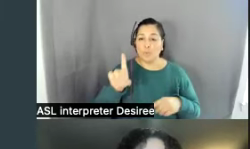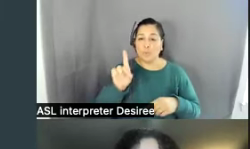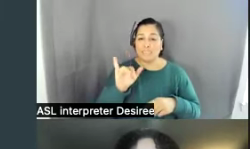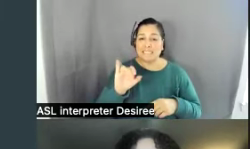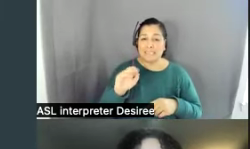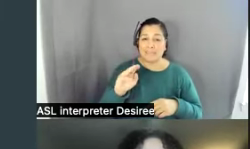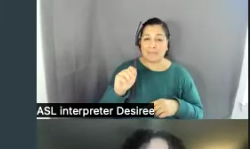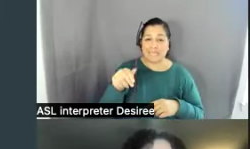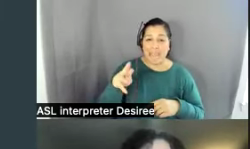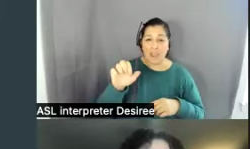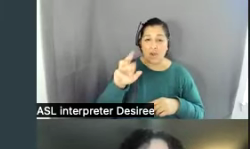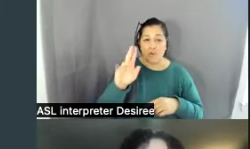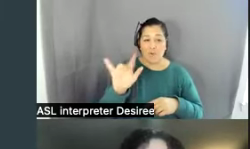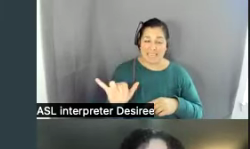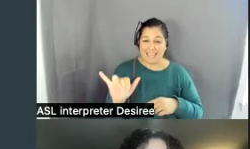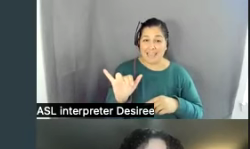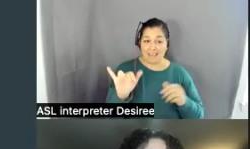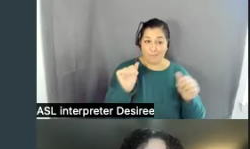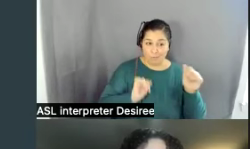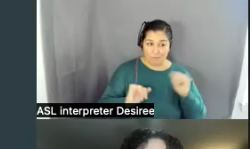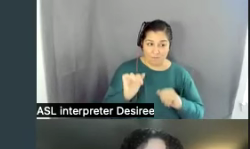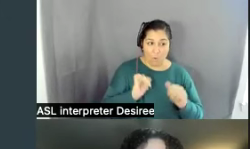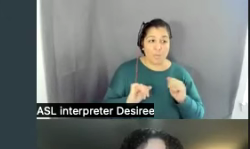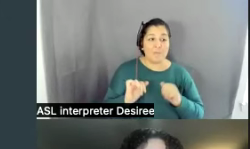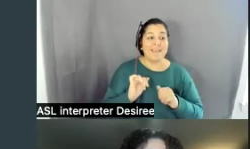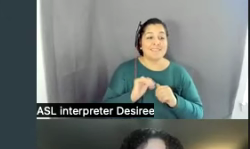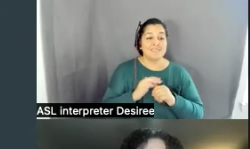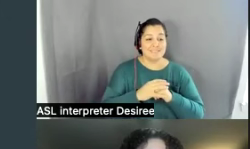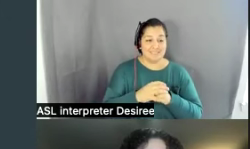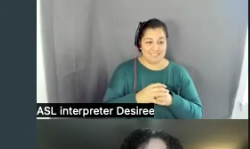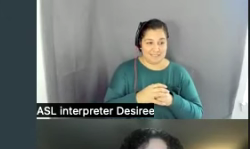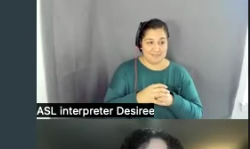You can go to the next slide. And,